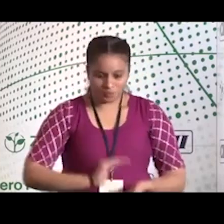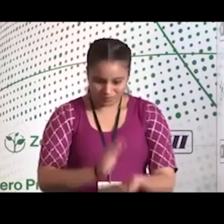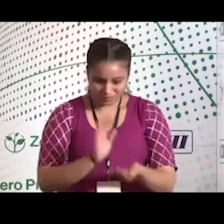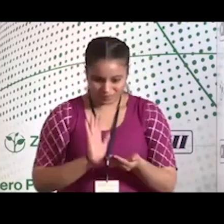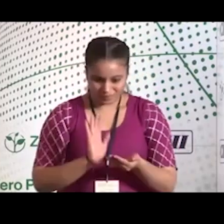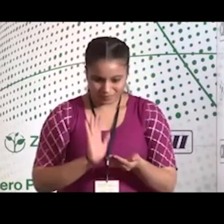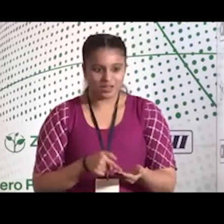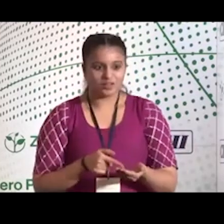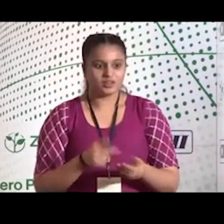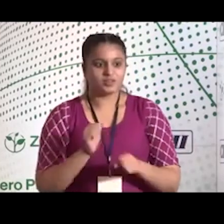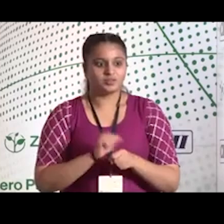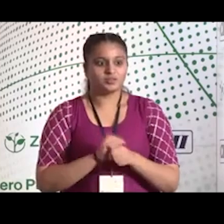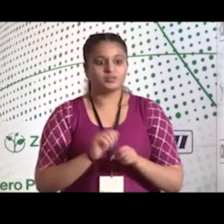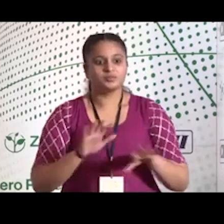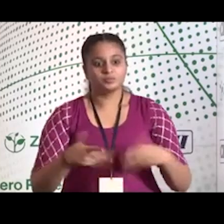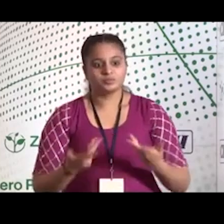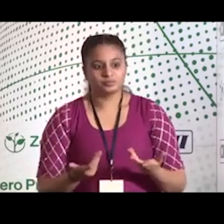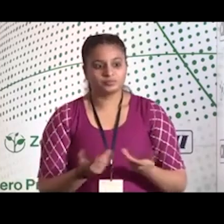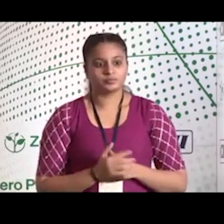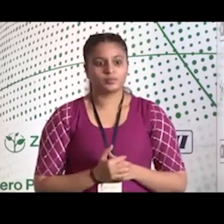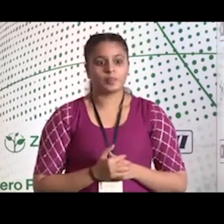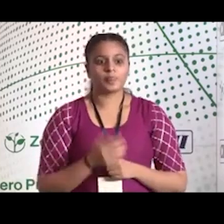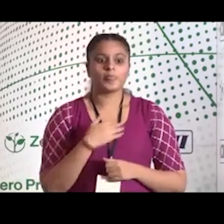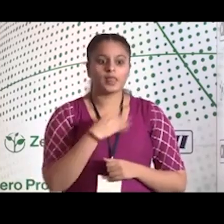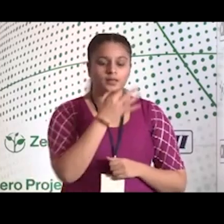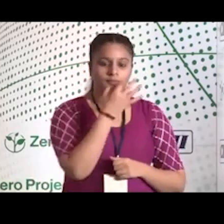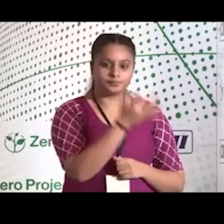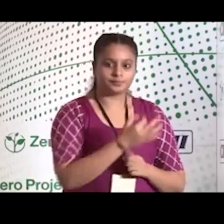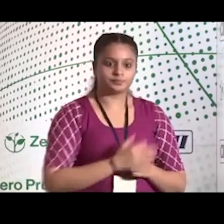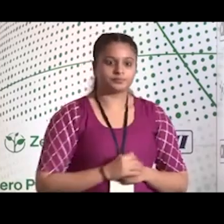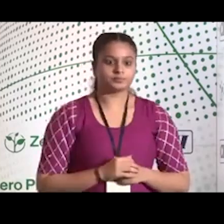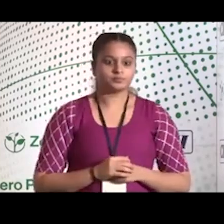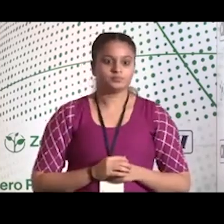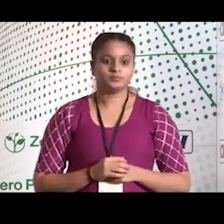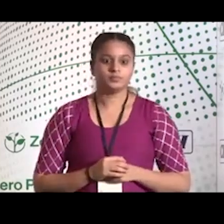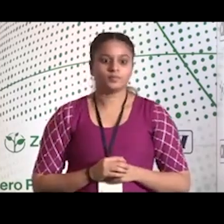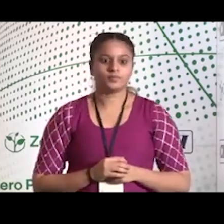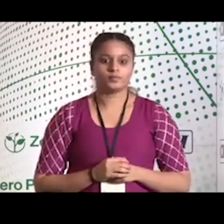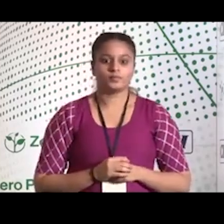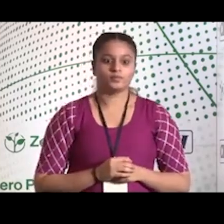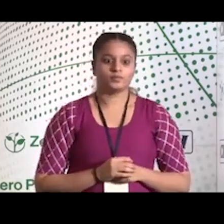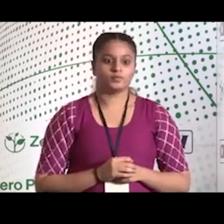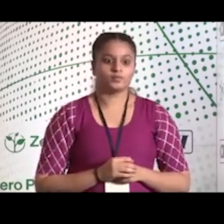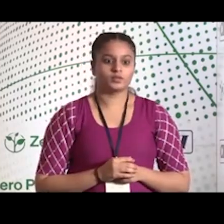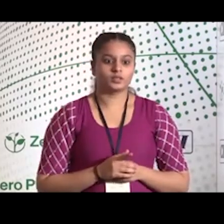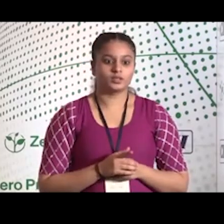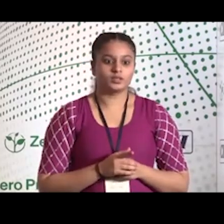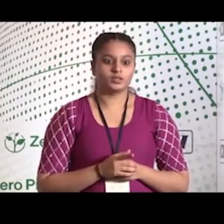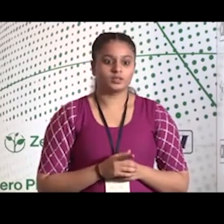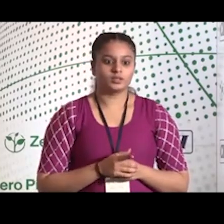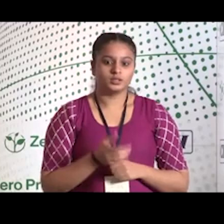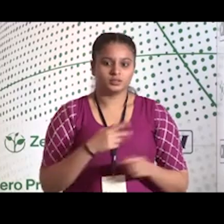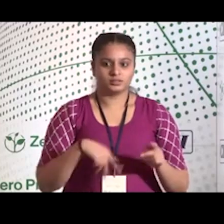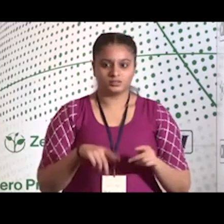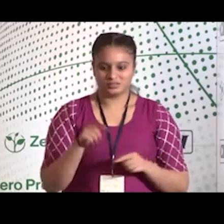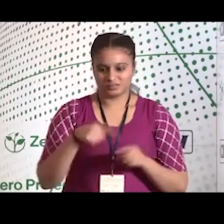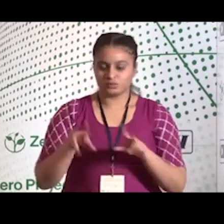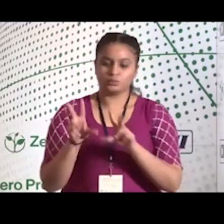she asked her husband, I guess husband and in-laws. And while she was initially told that she cannot work